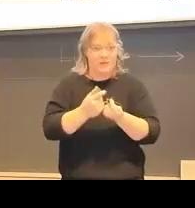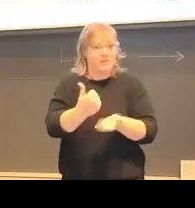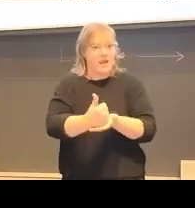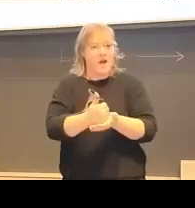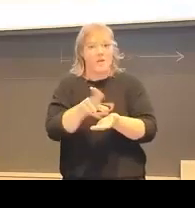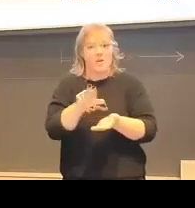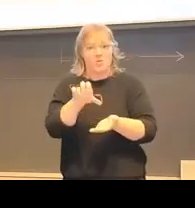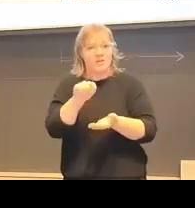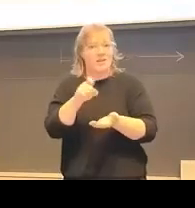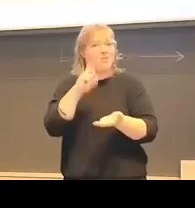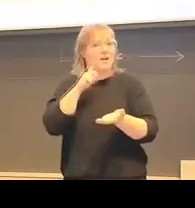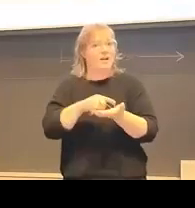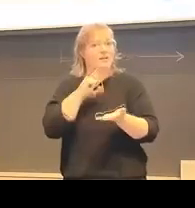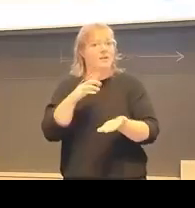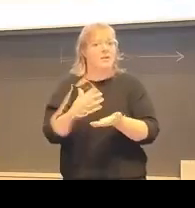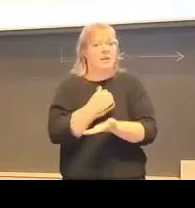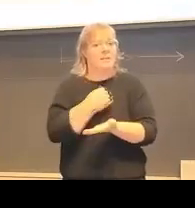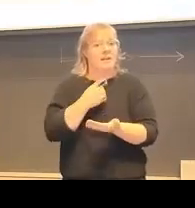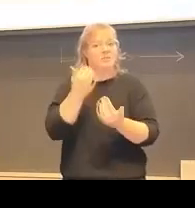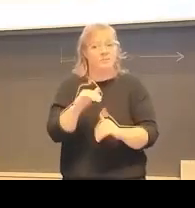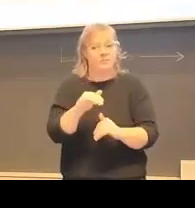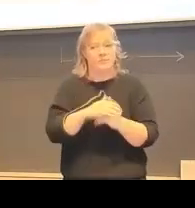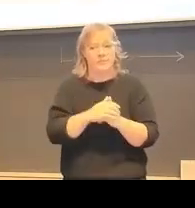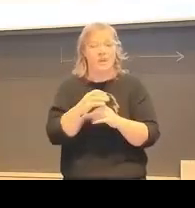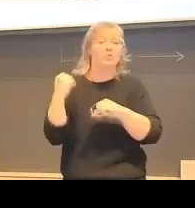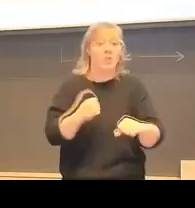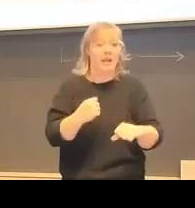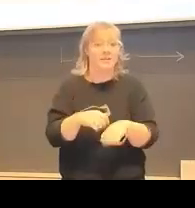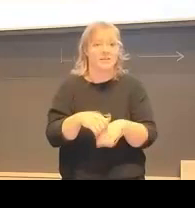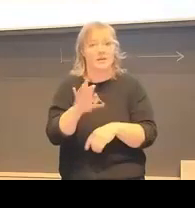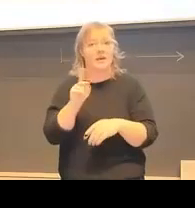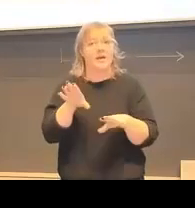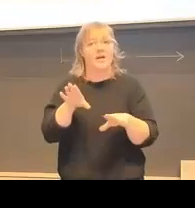to capitalize on everyone's strengths and scope of practice and support each other particularly